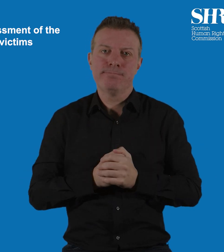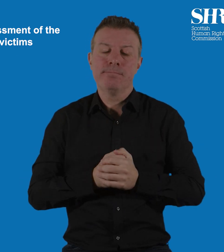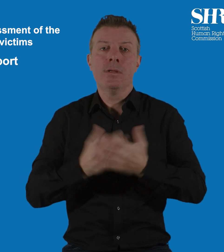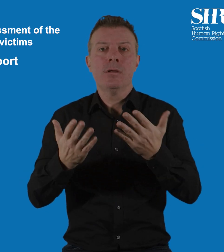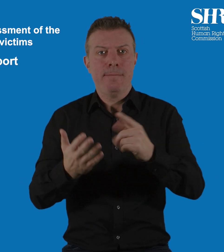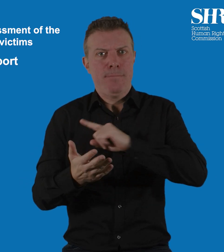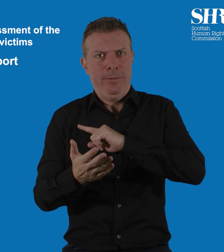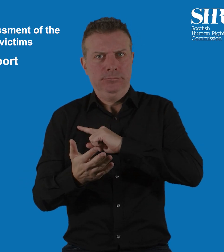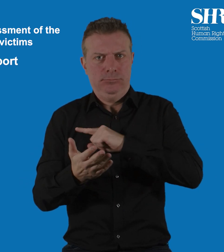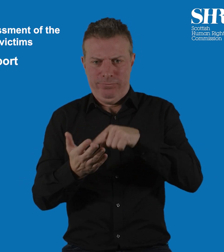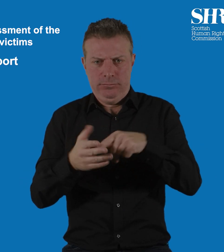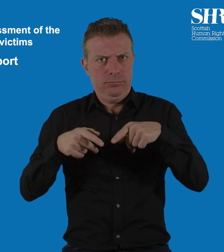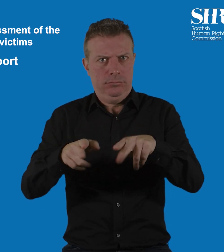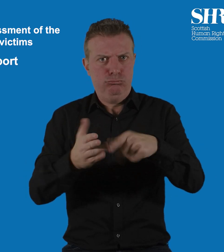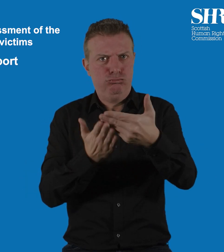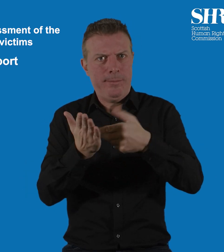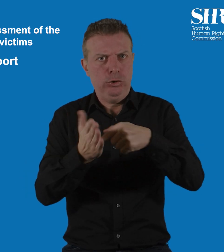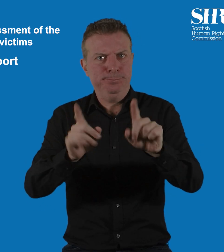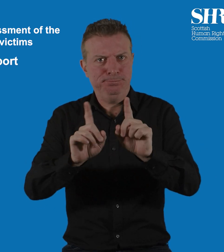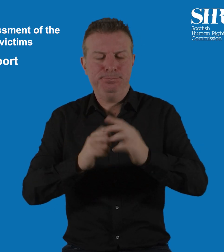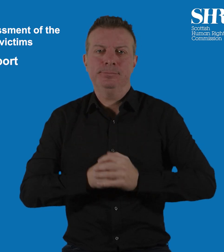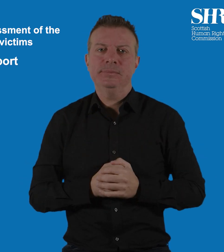Purpose and approach of this report